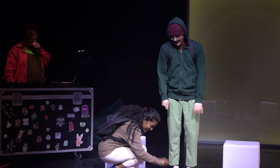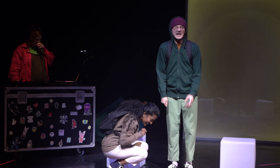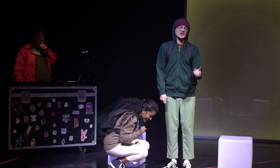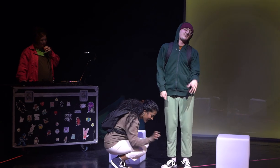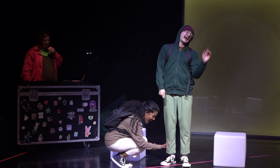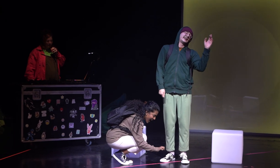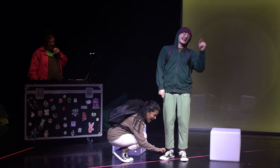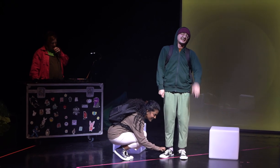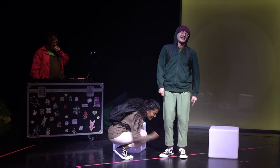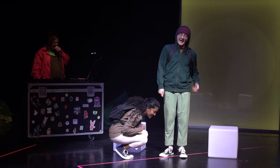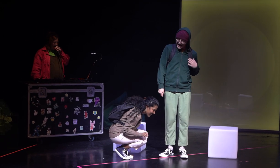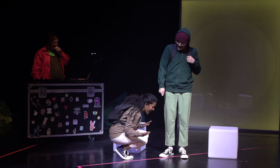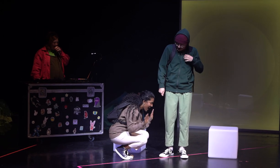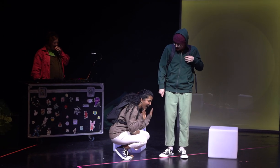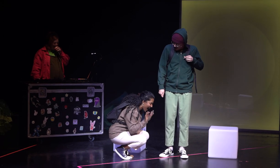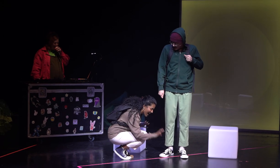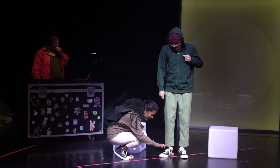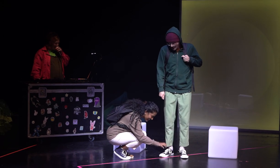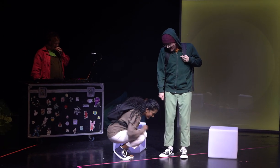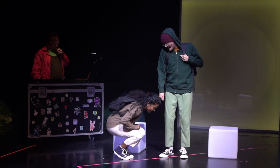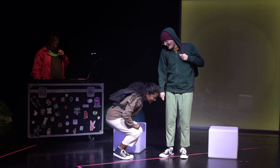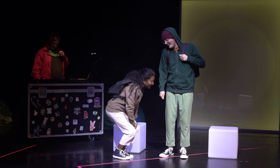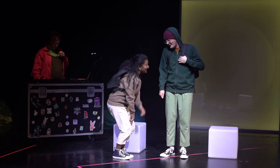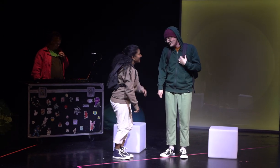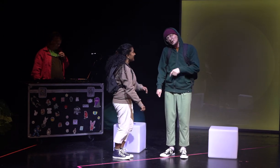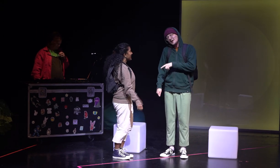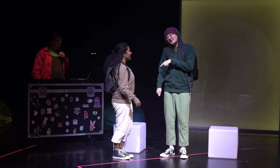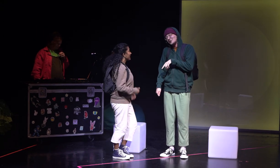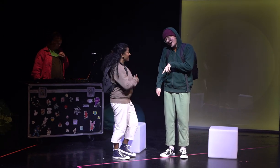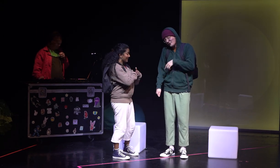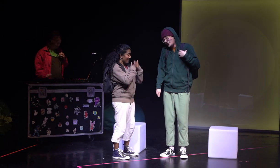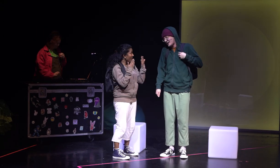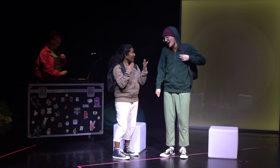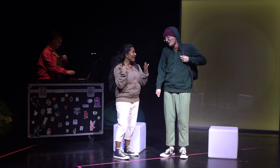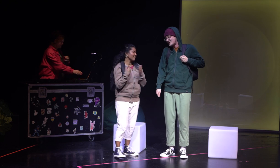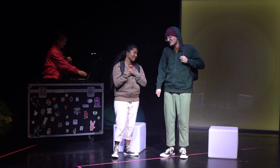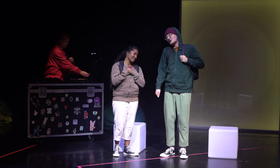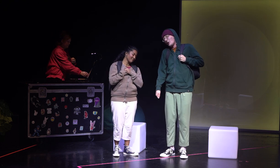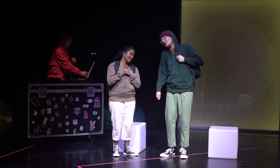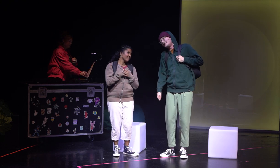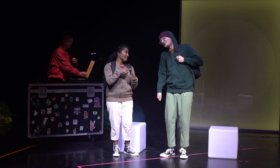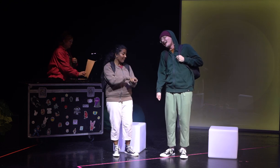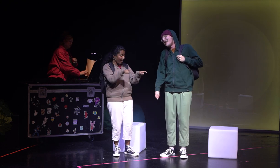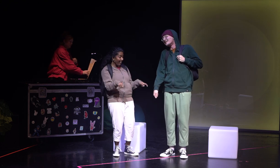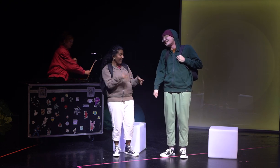He's on his back, legs in the air. Hey, you'll be there all day if